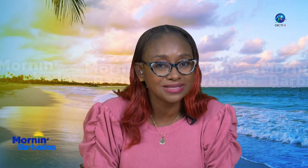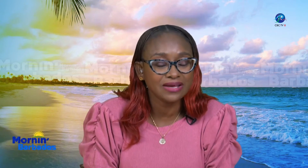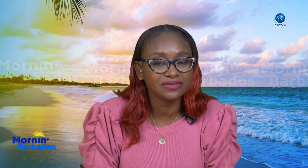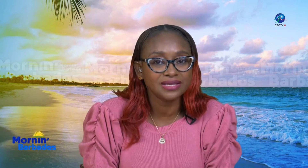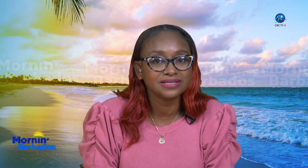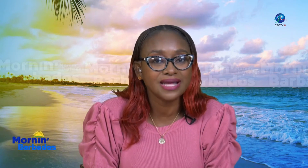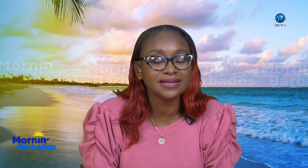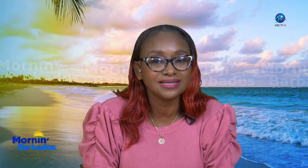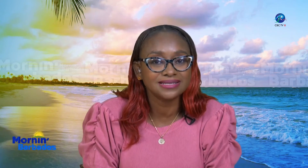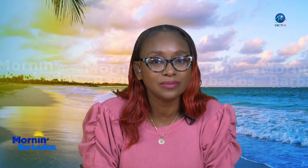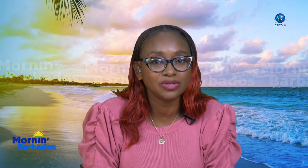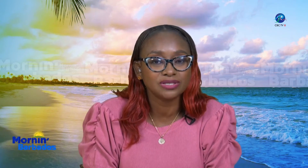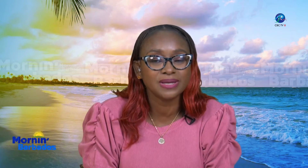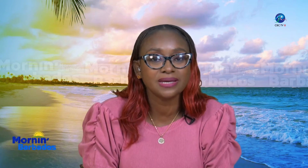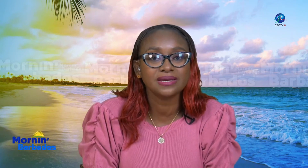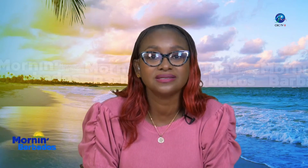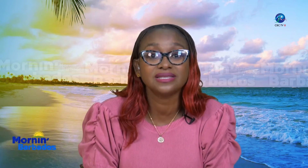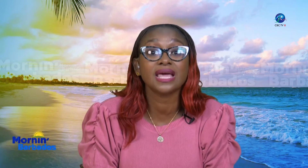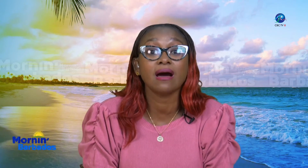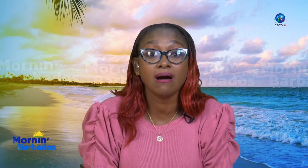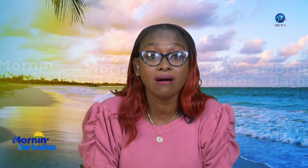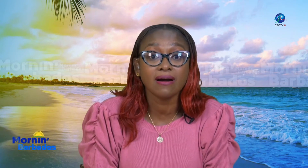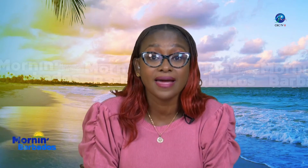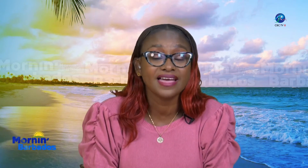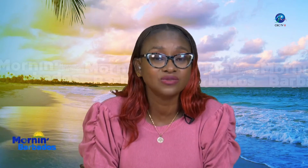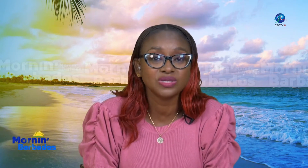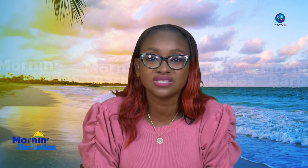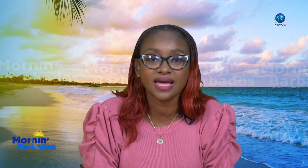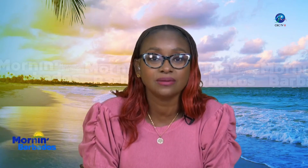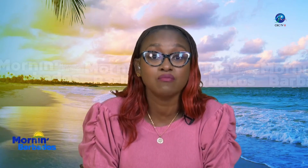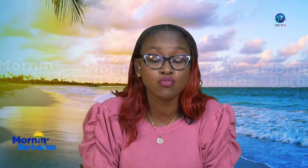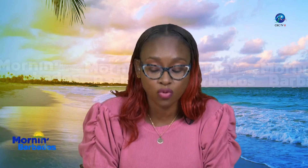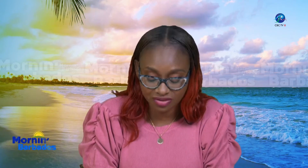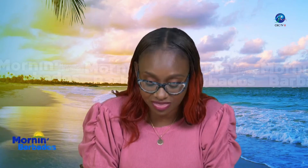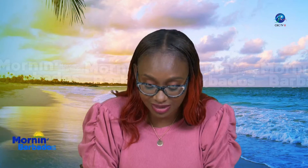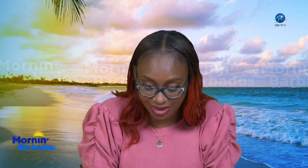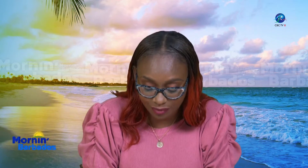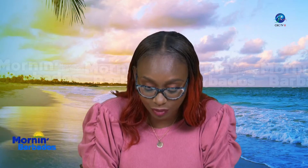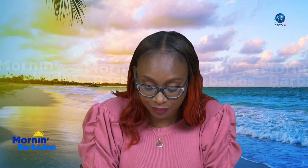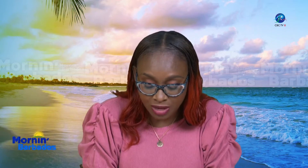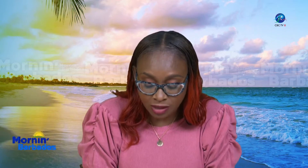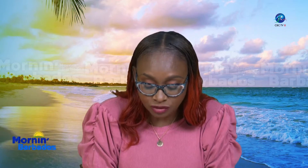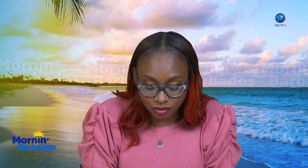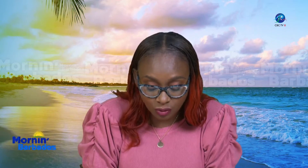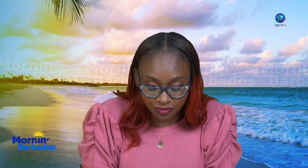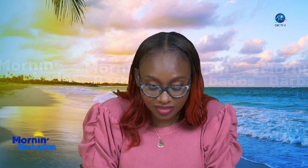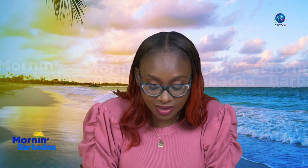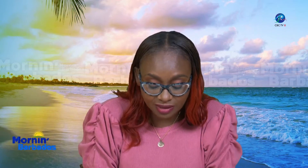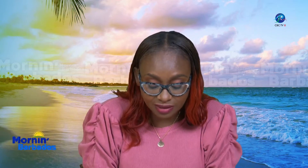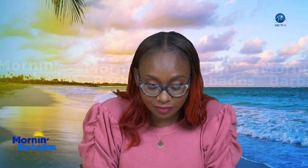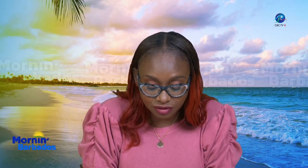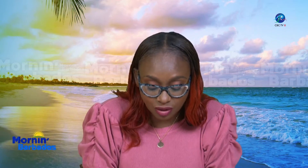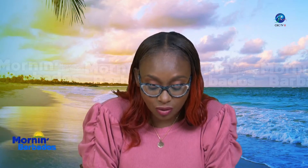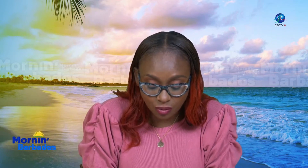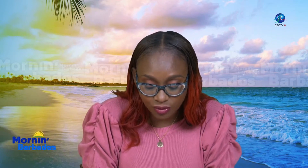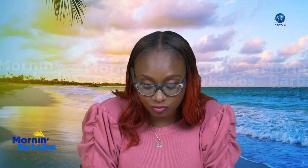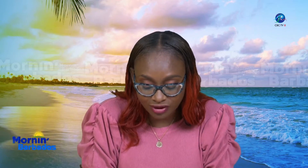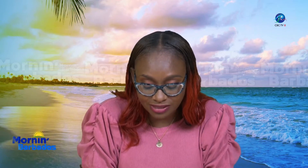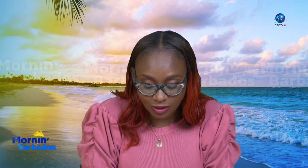deafness that disables because they are as we said more than able so the calypso will raise